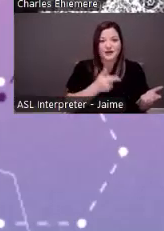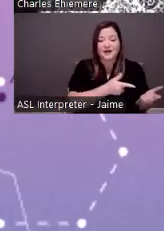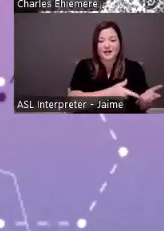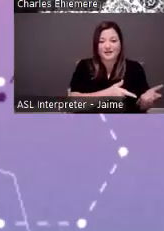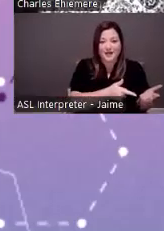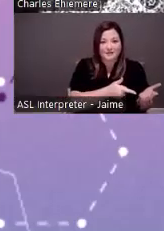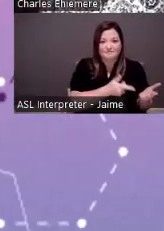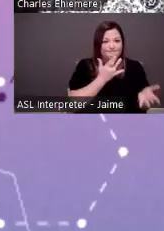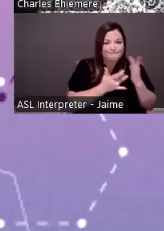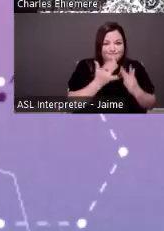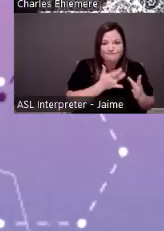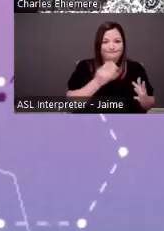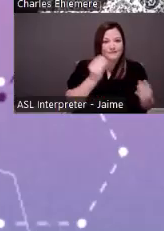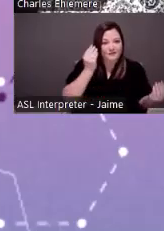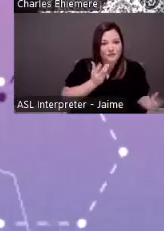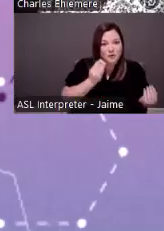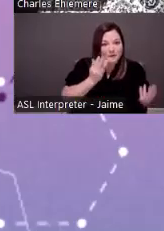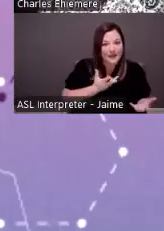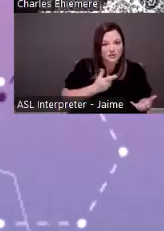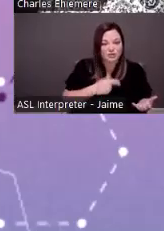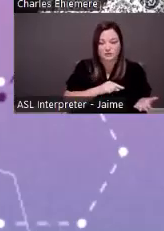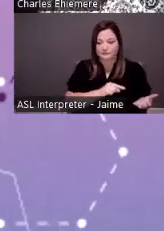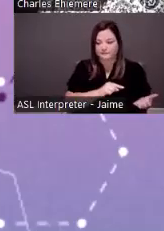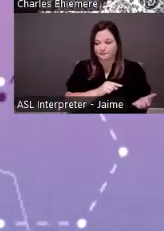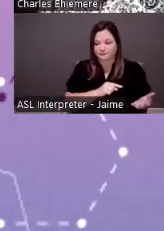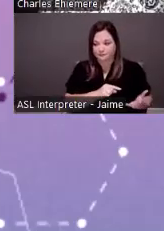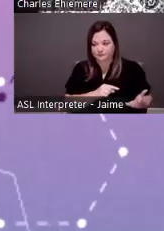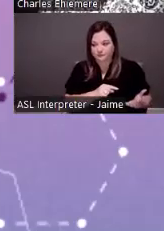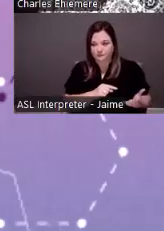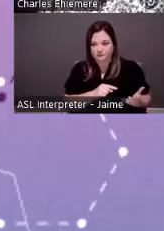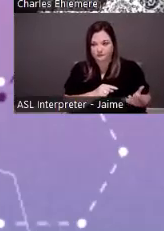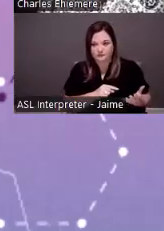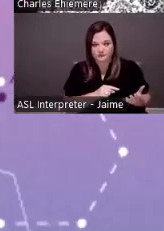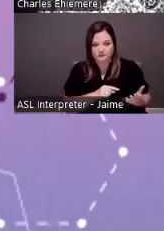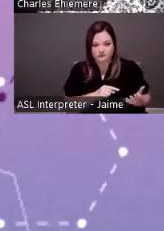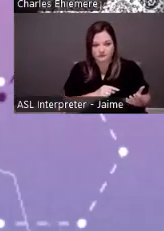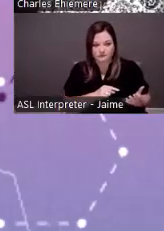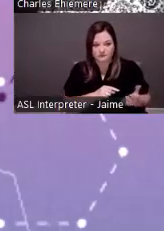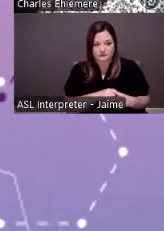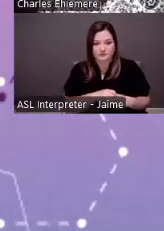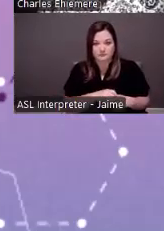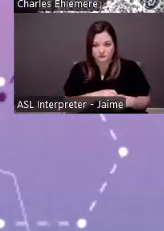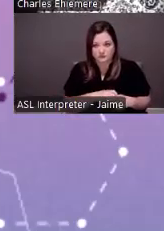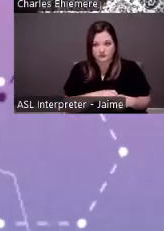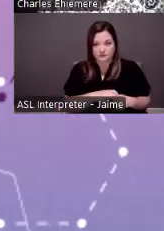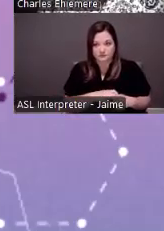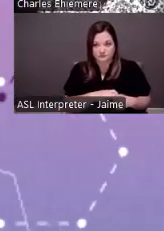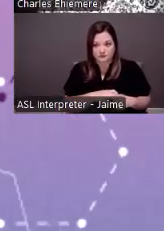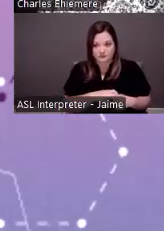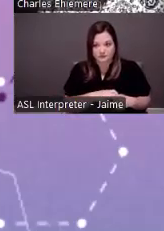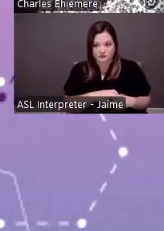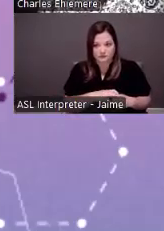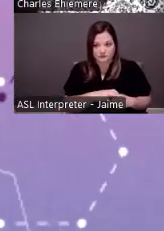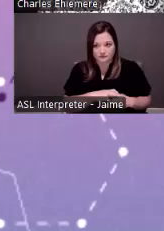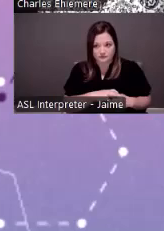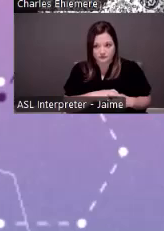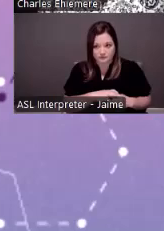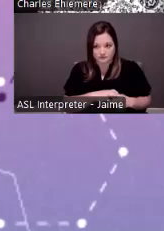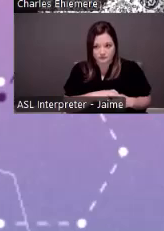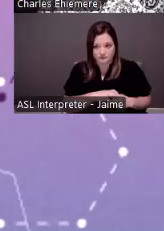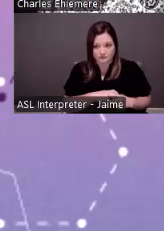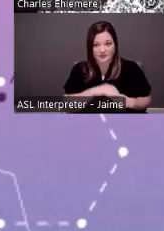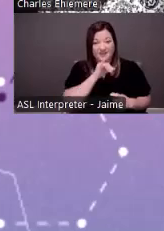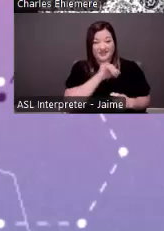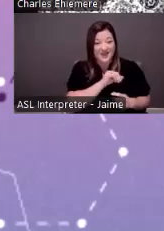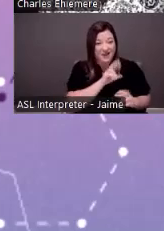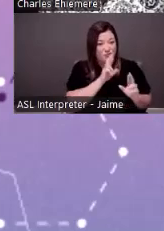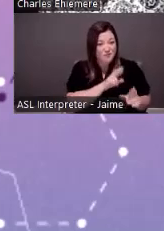and this report was what spurred me into taking this dive